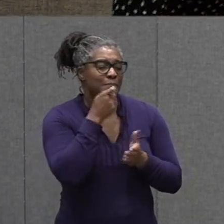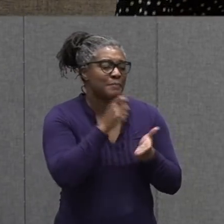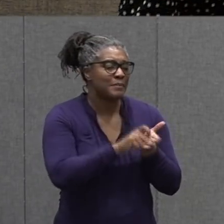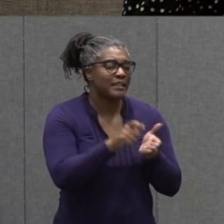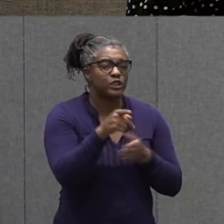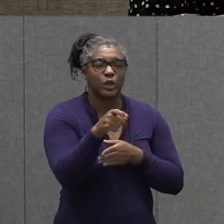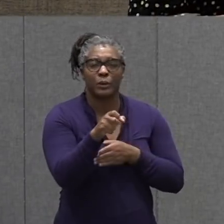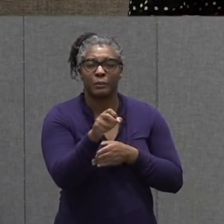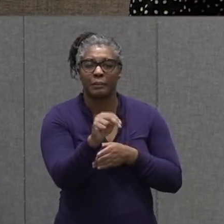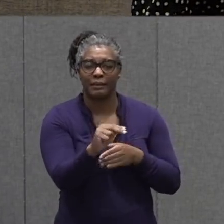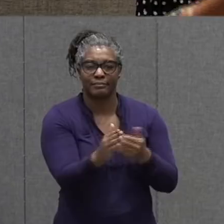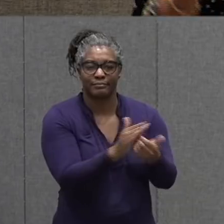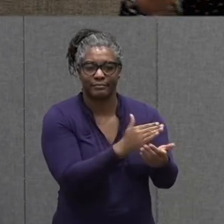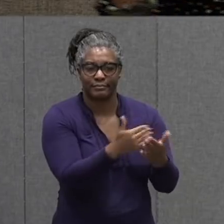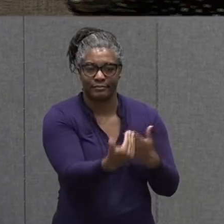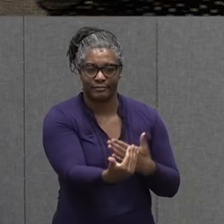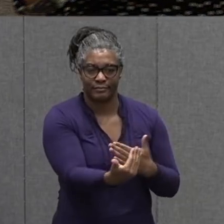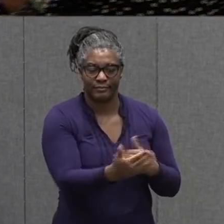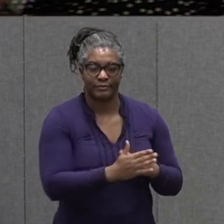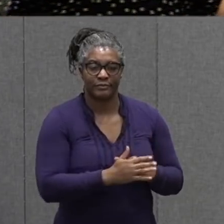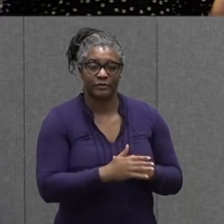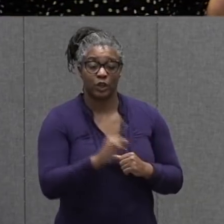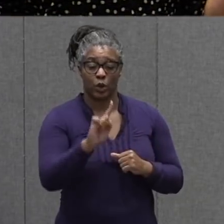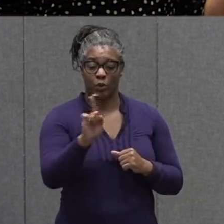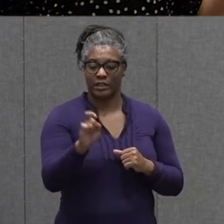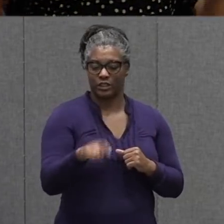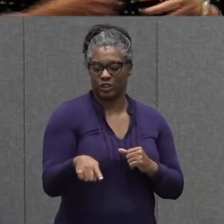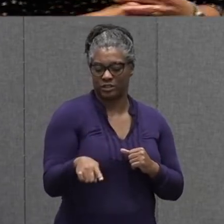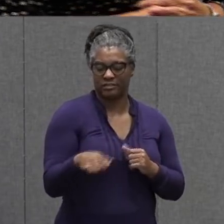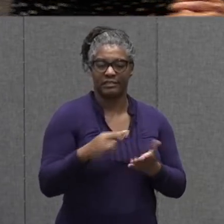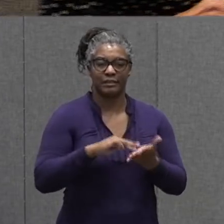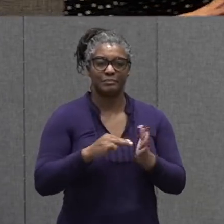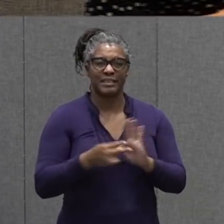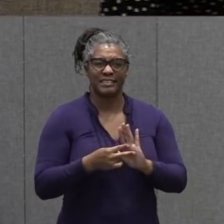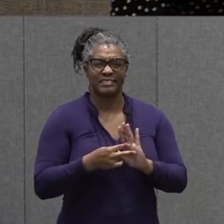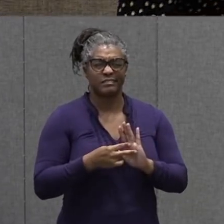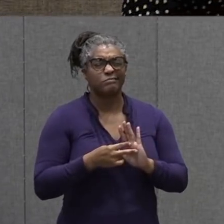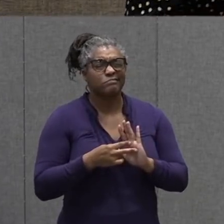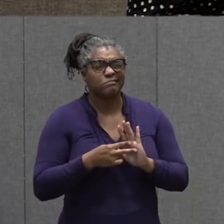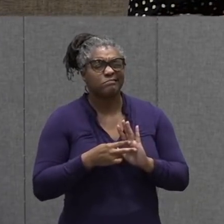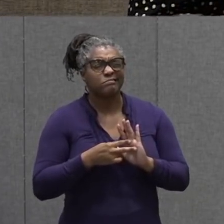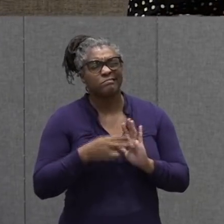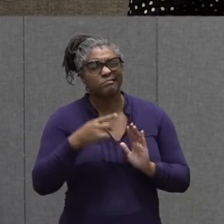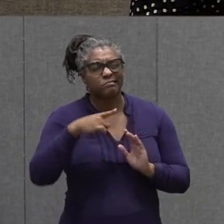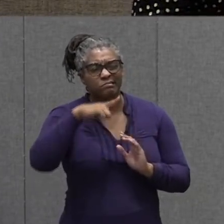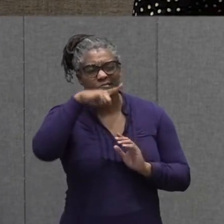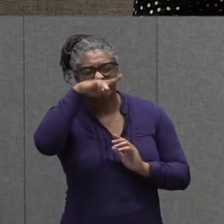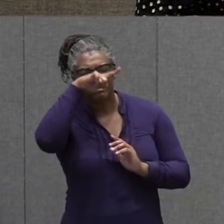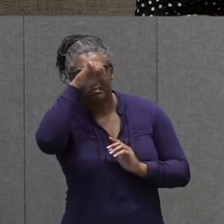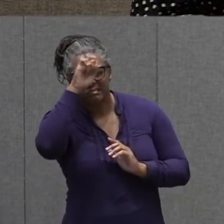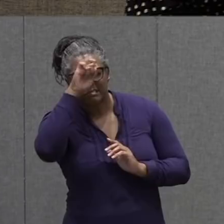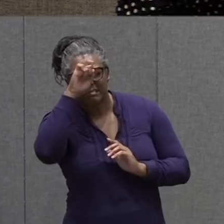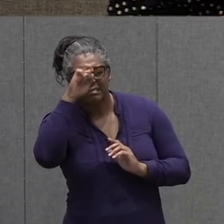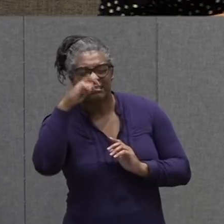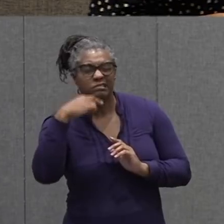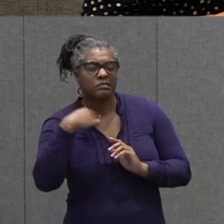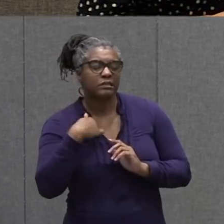You can just do a question mark for I wonder. A star for I notice.